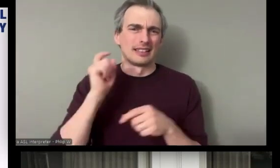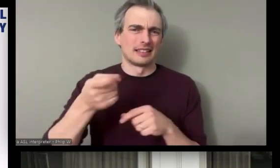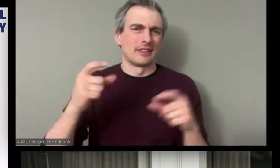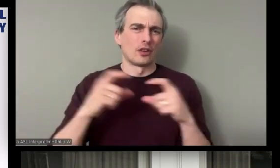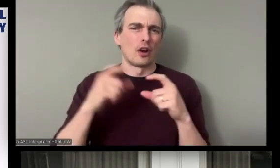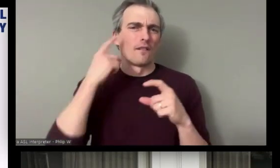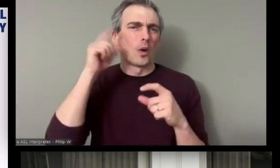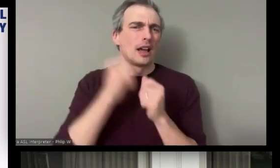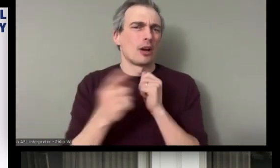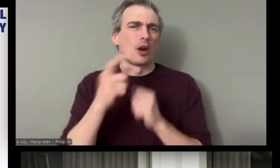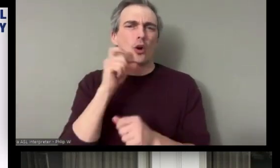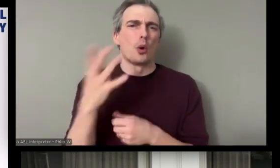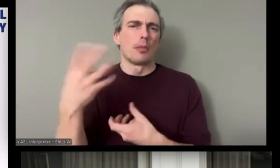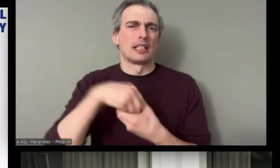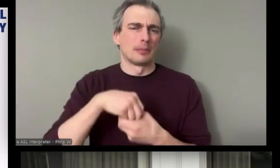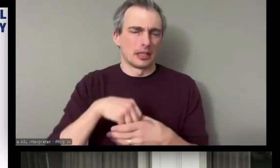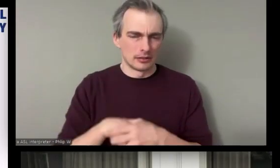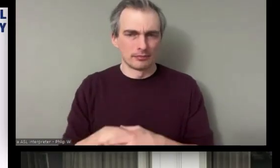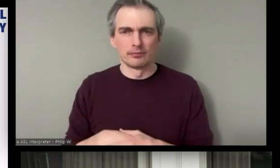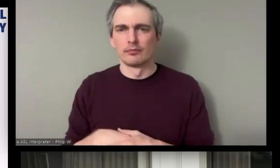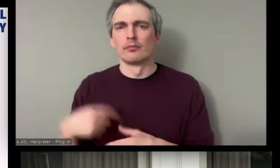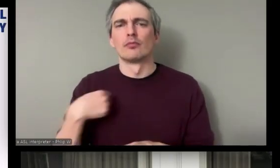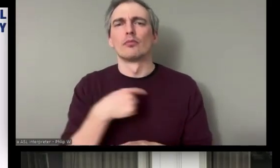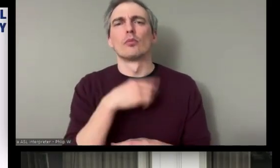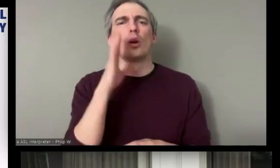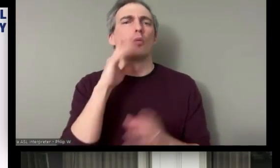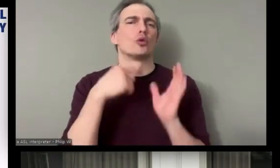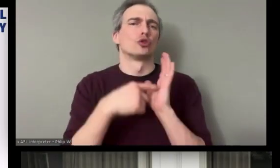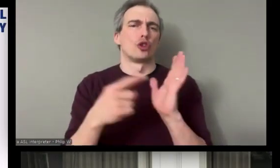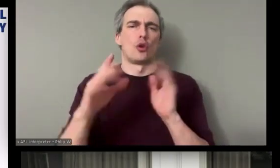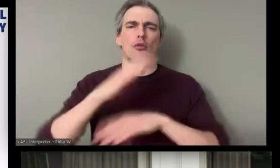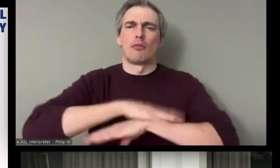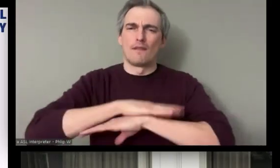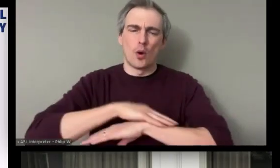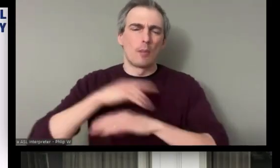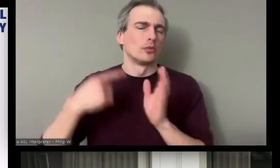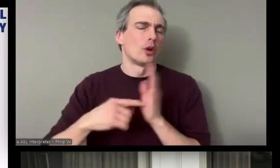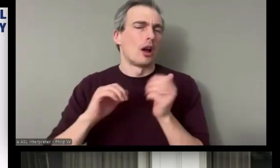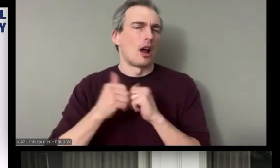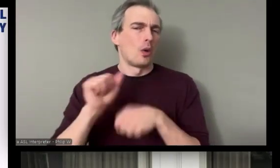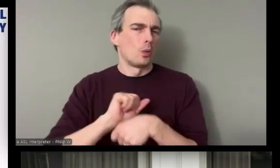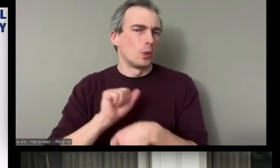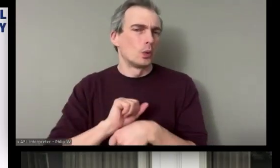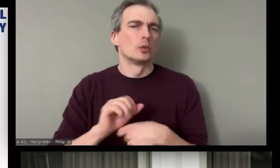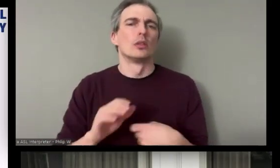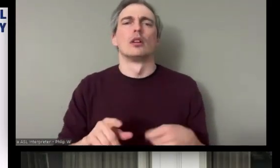Over there, we're going to show the platform, show how it works. You can also join in VR if you want.